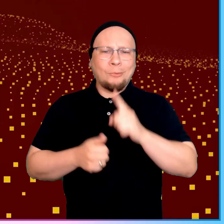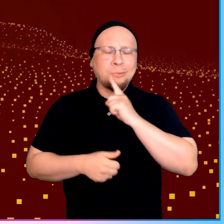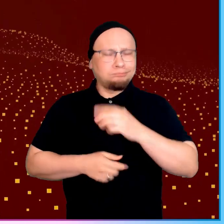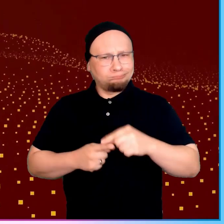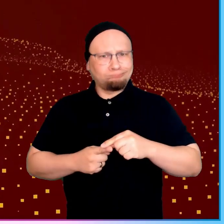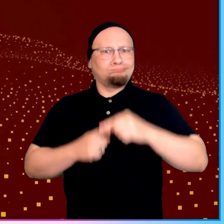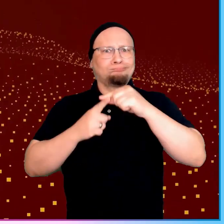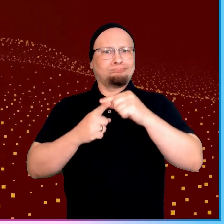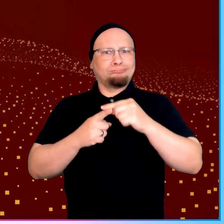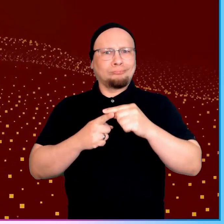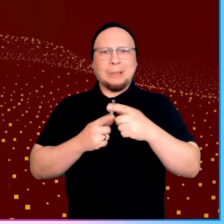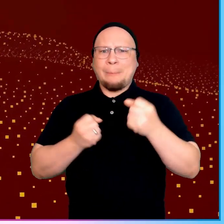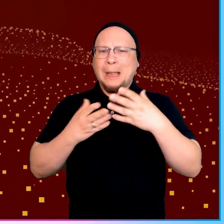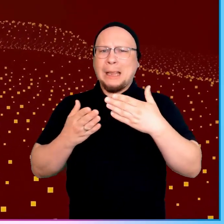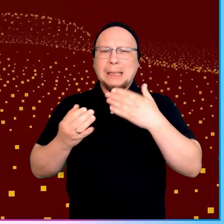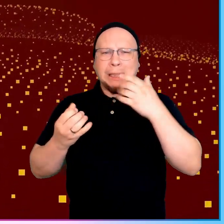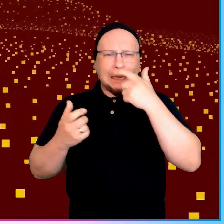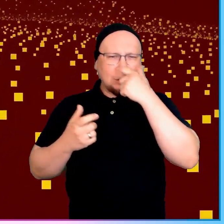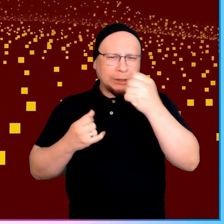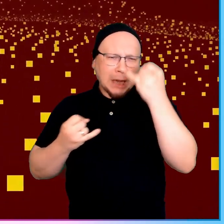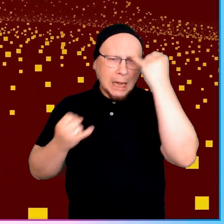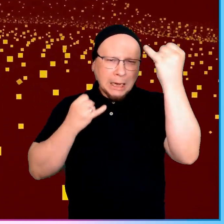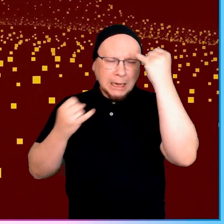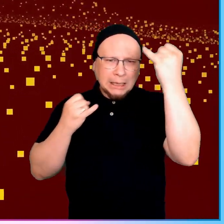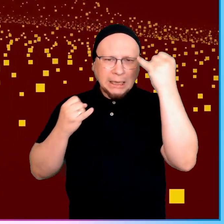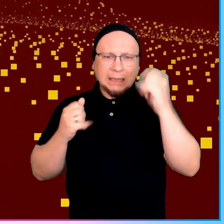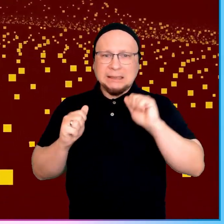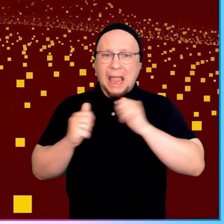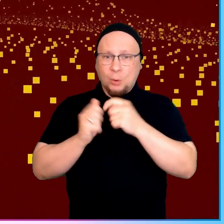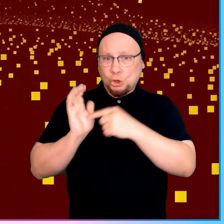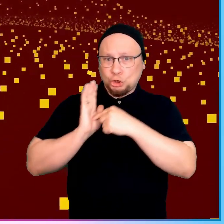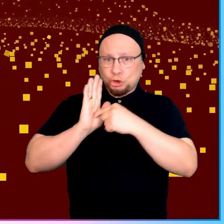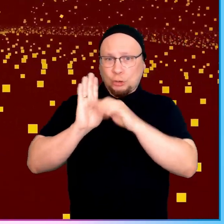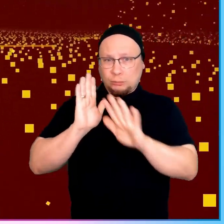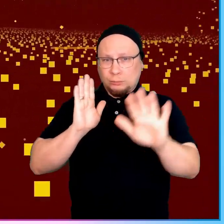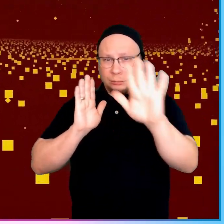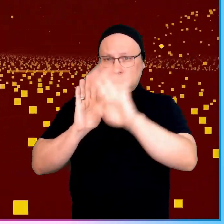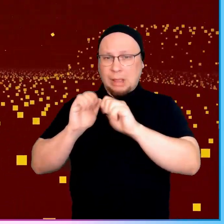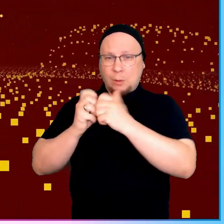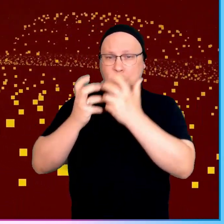interesting stuff in terms of how it presents its exploration cues.